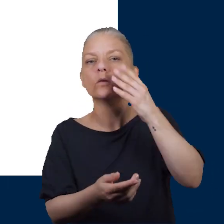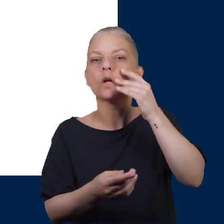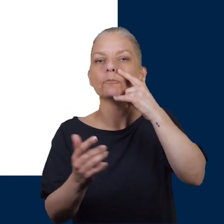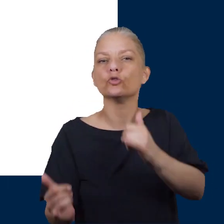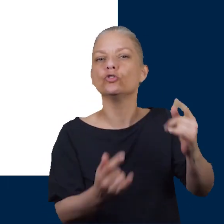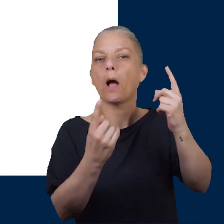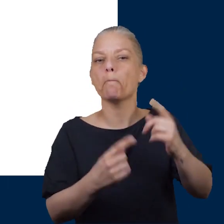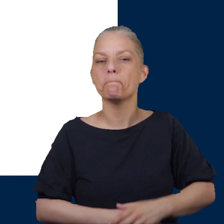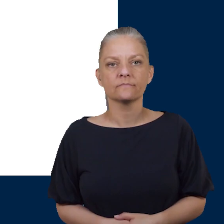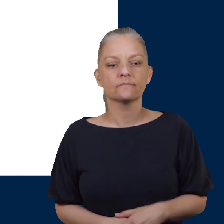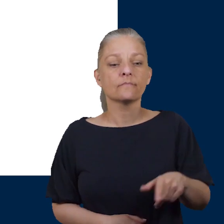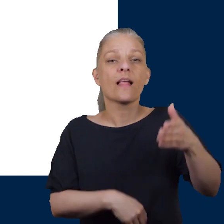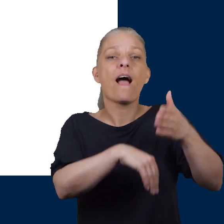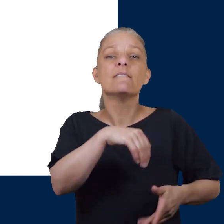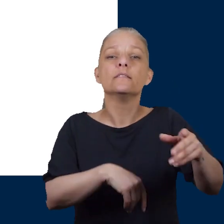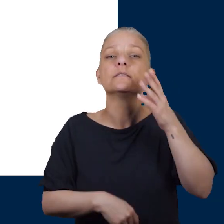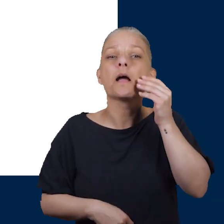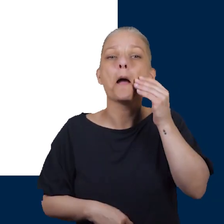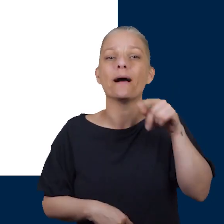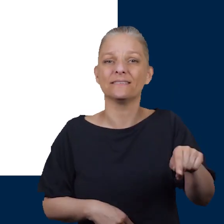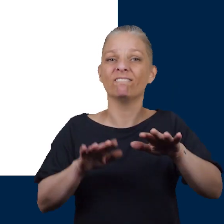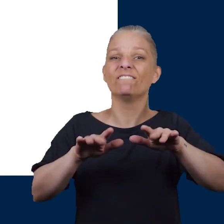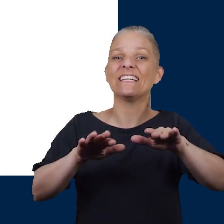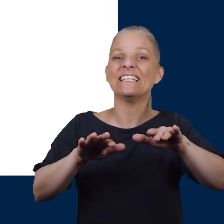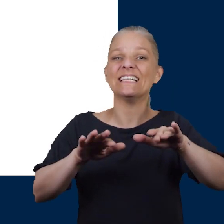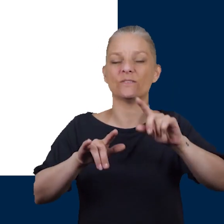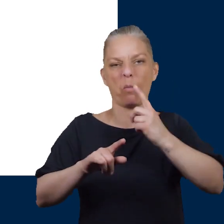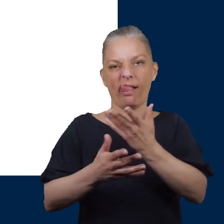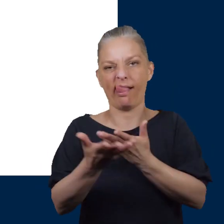The effect that diabetes can have on your feet will be discussed in the Toe IT section